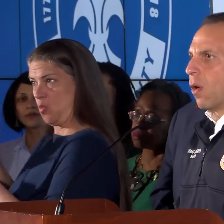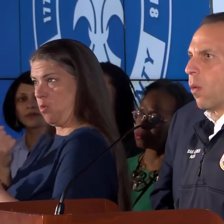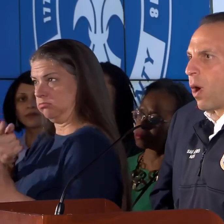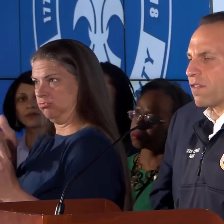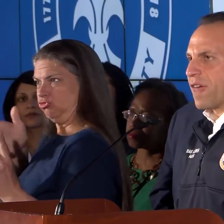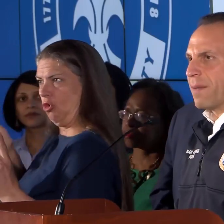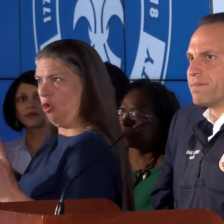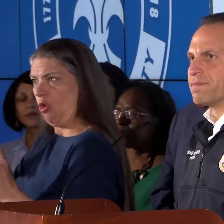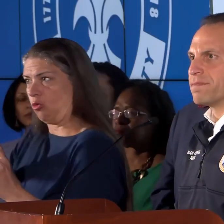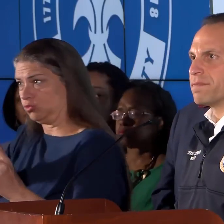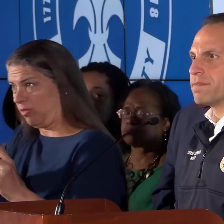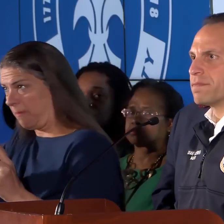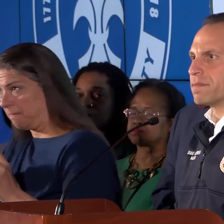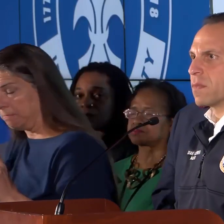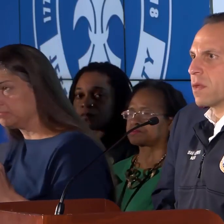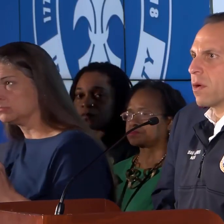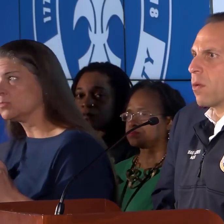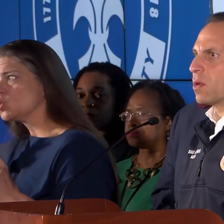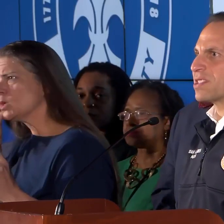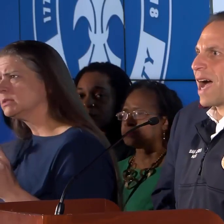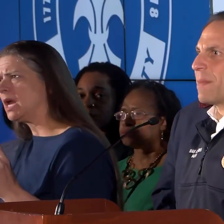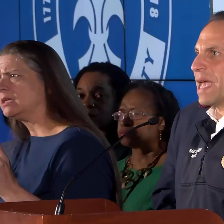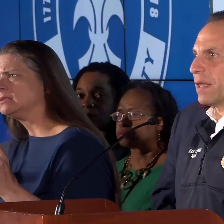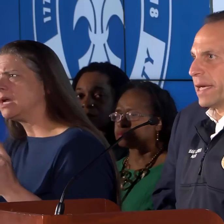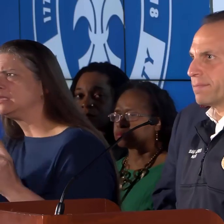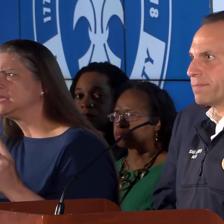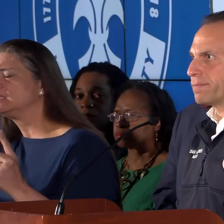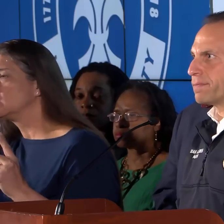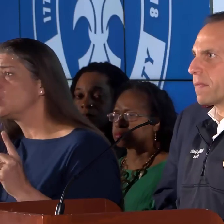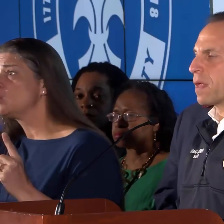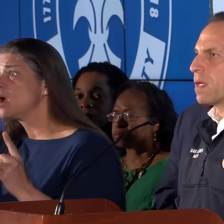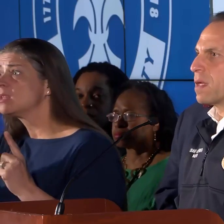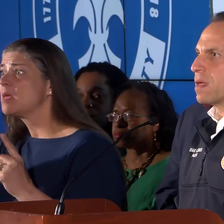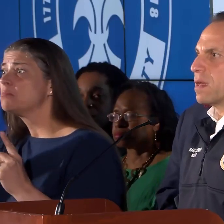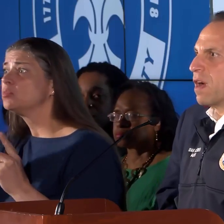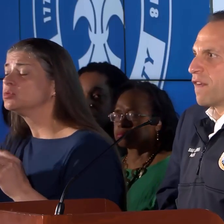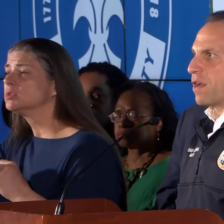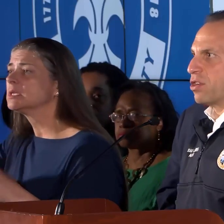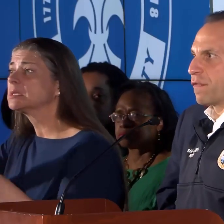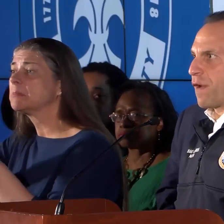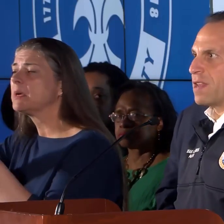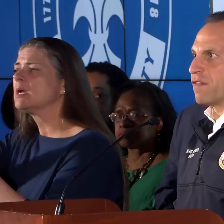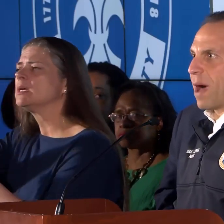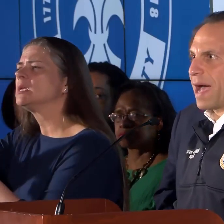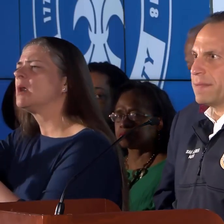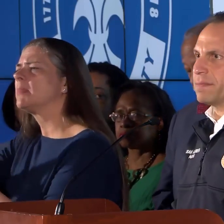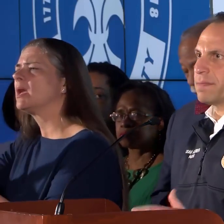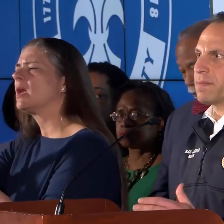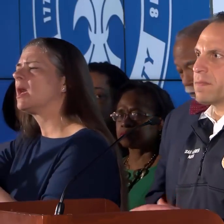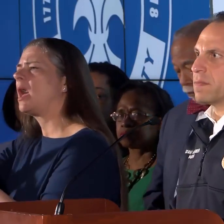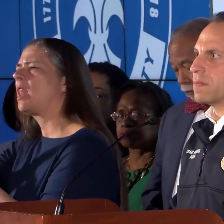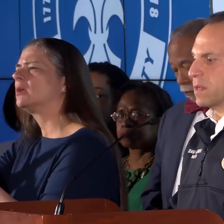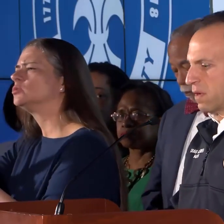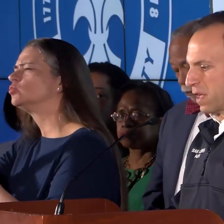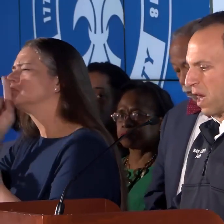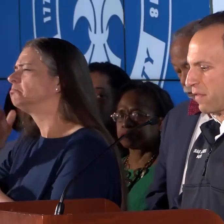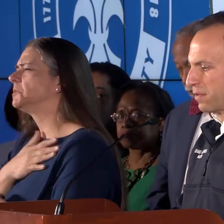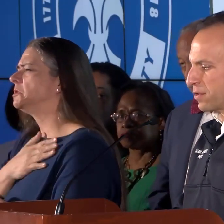one of them was Tommy Elliott a very good friend of mine of the governors